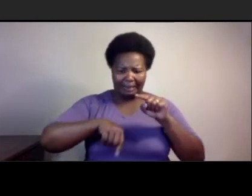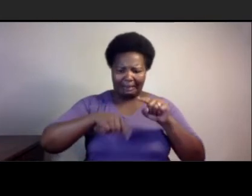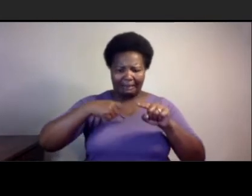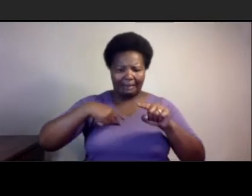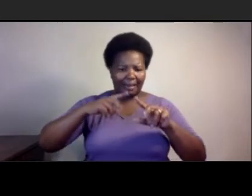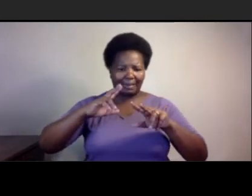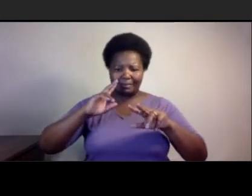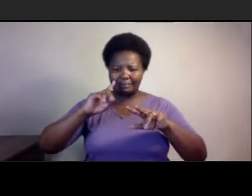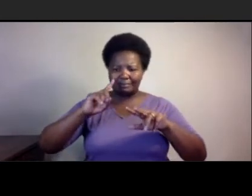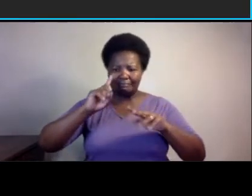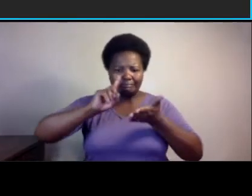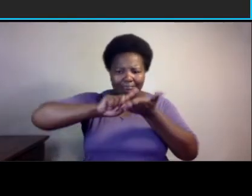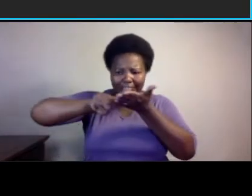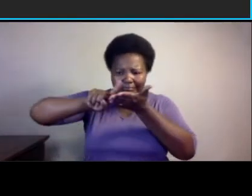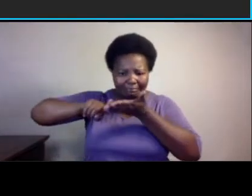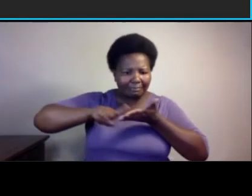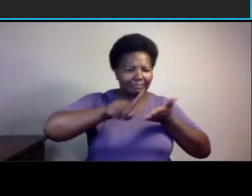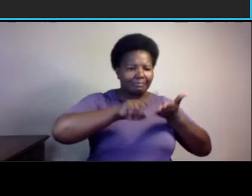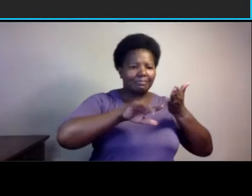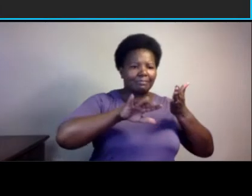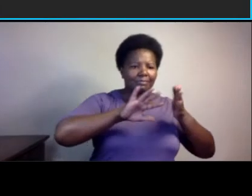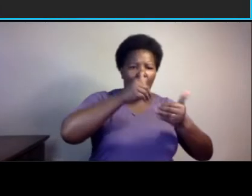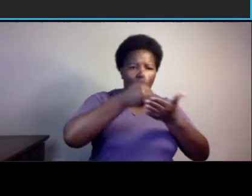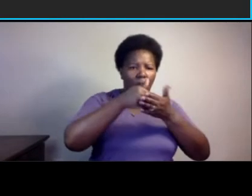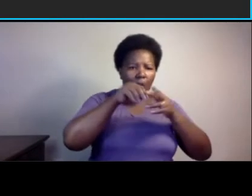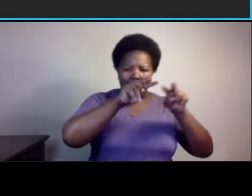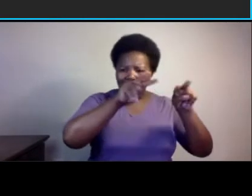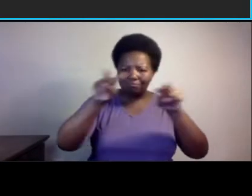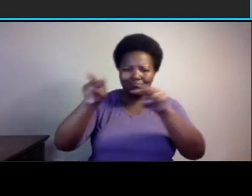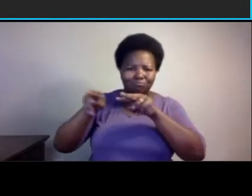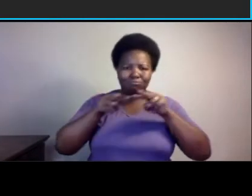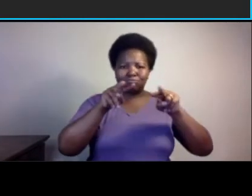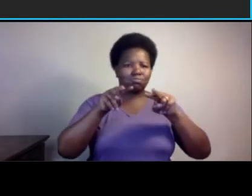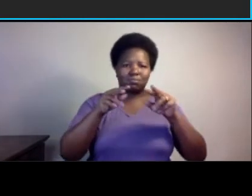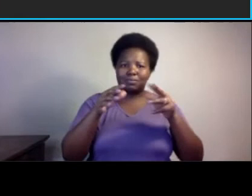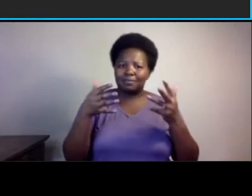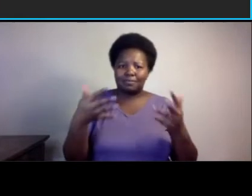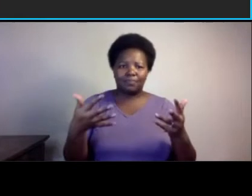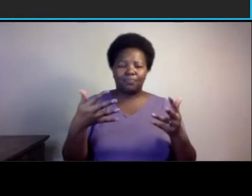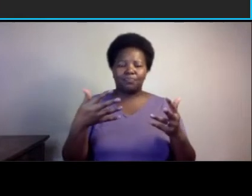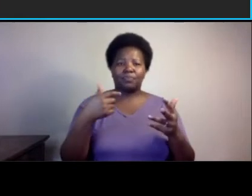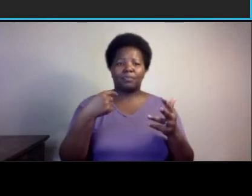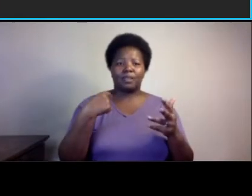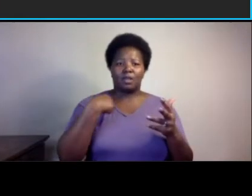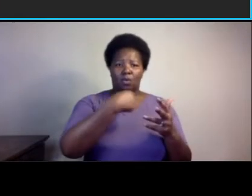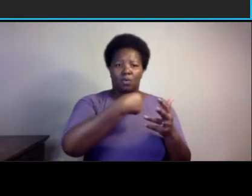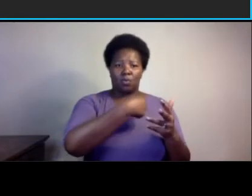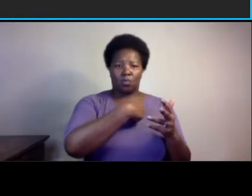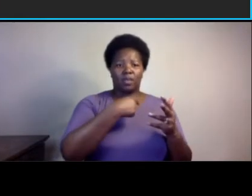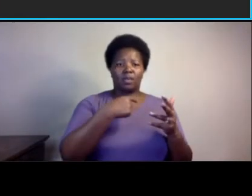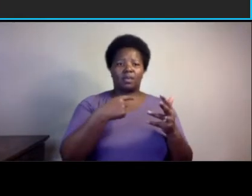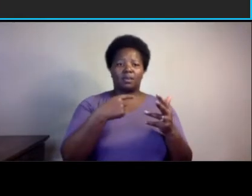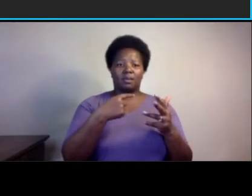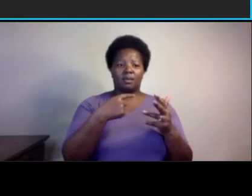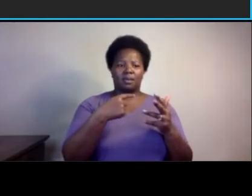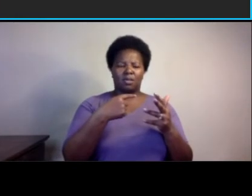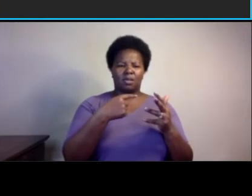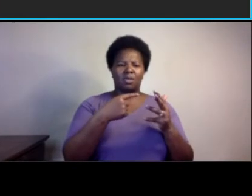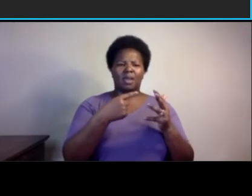signaling kind of by discussion so we we have modeled uh this intersection they existing and our